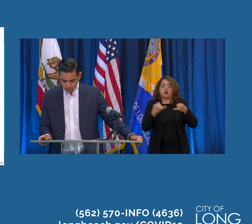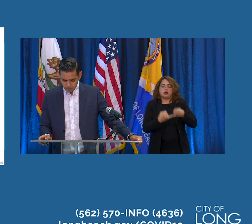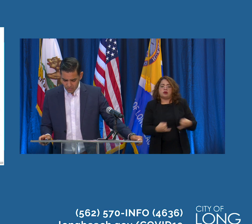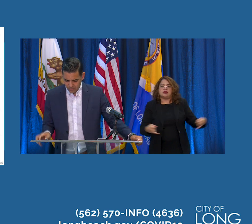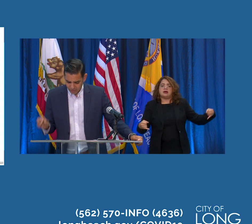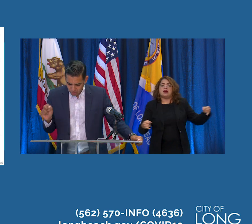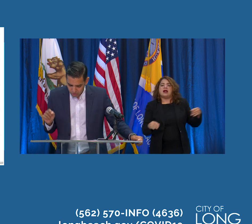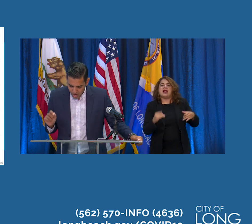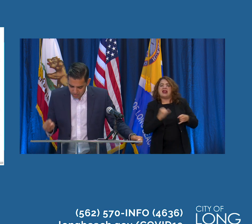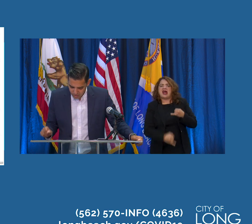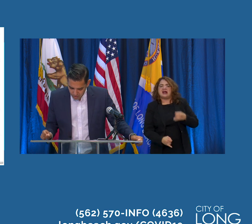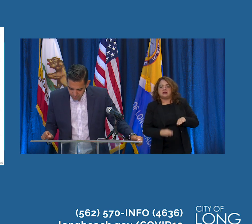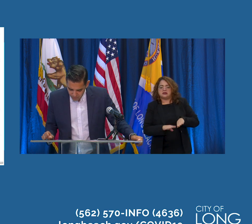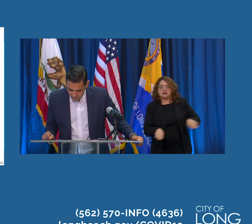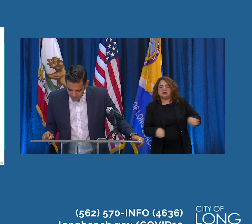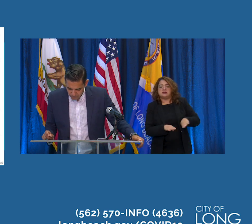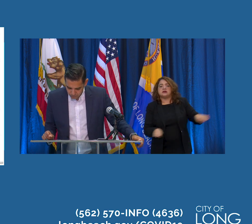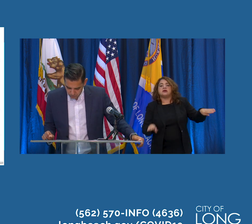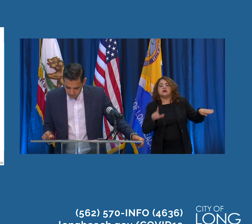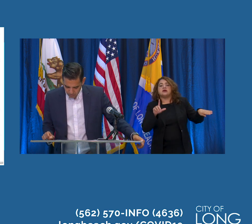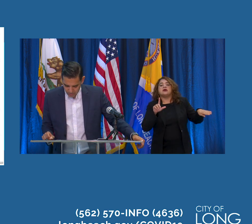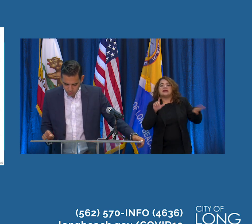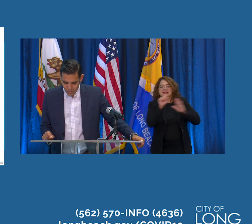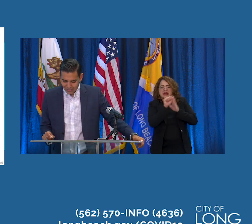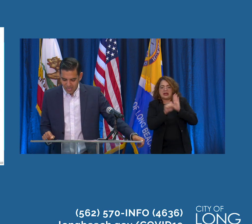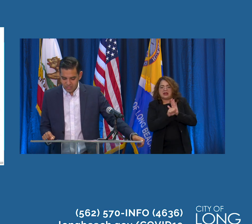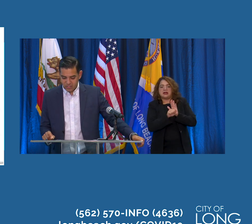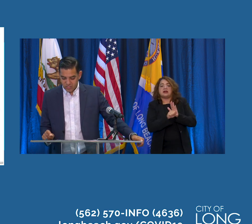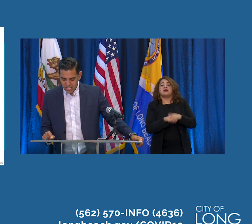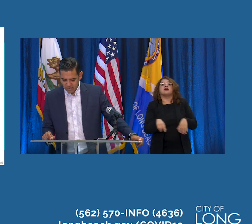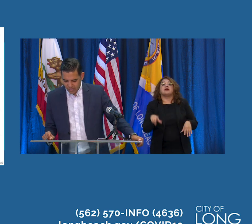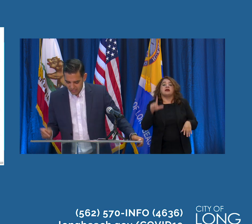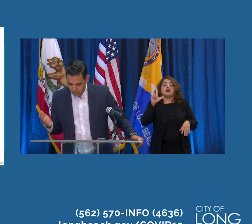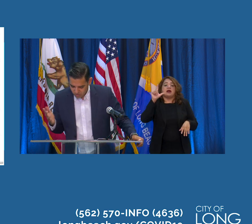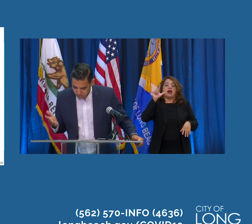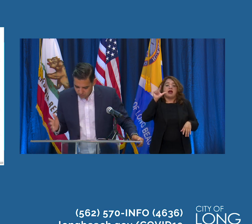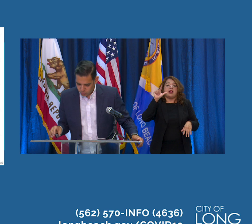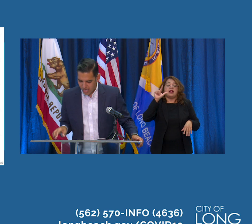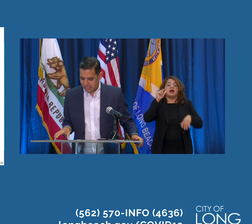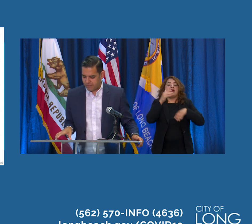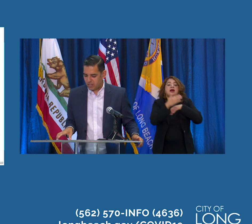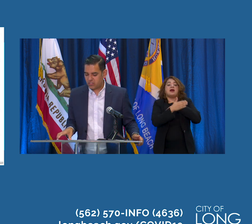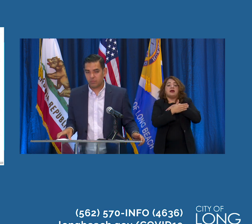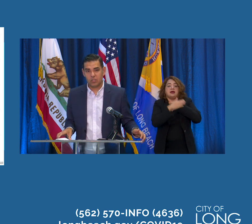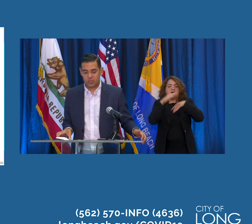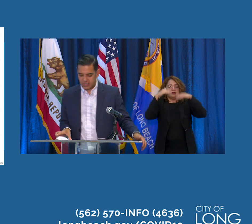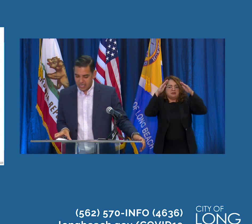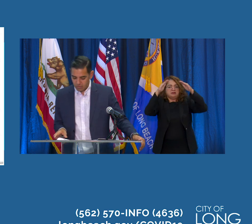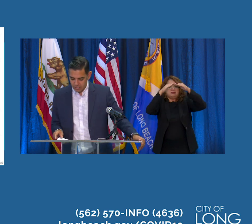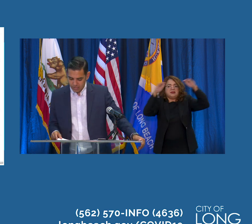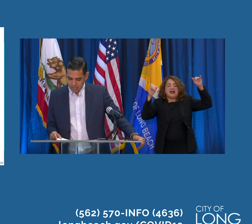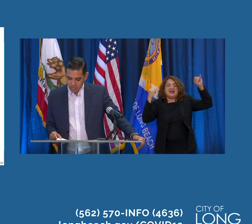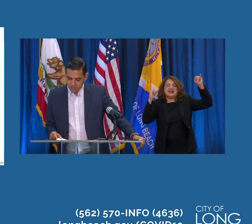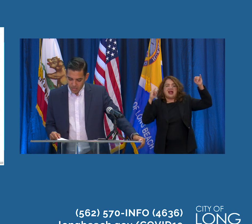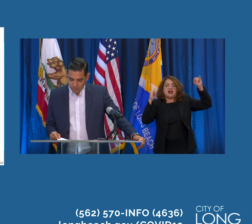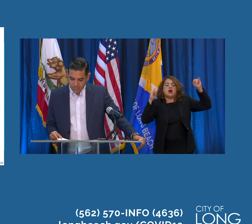The little dotted grey line is the city of L.A. which is tracking very similar to the county.